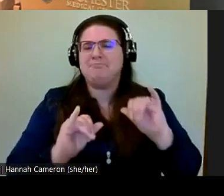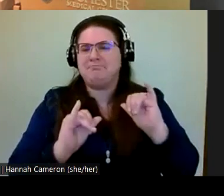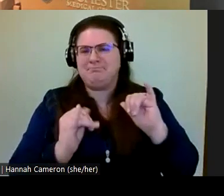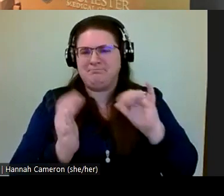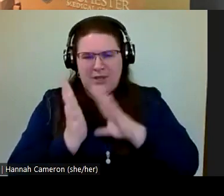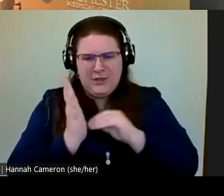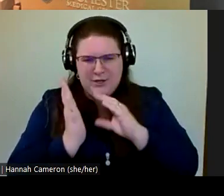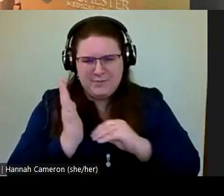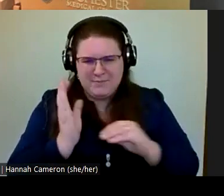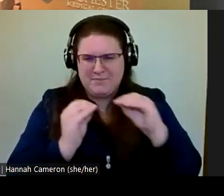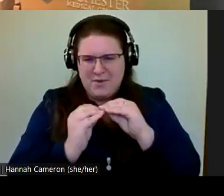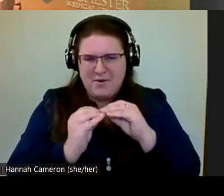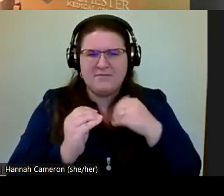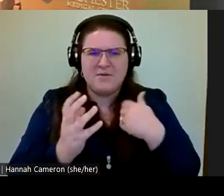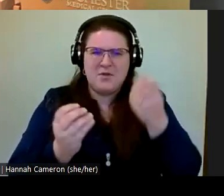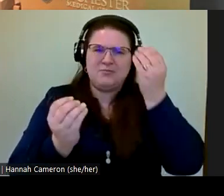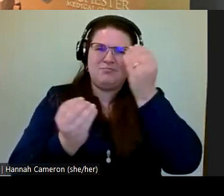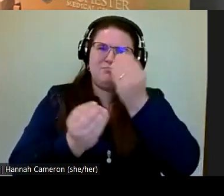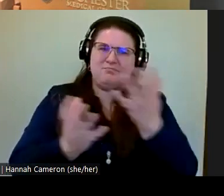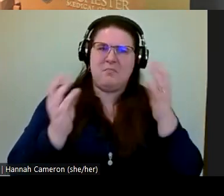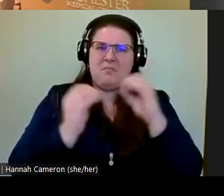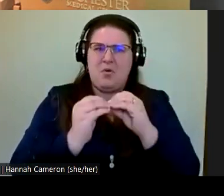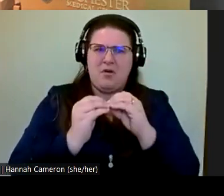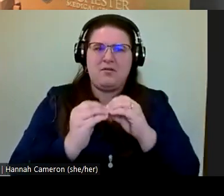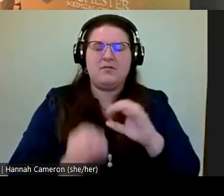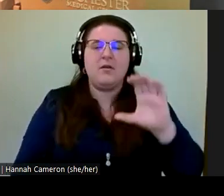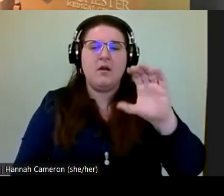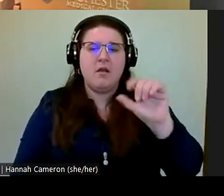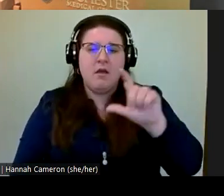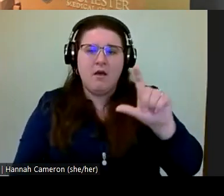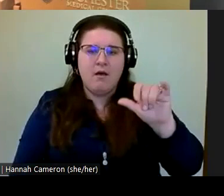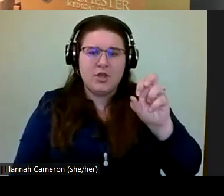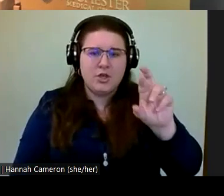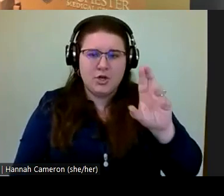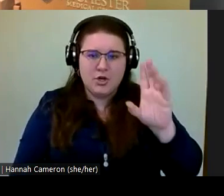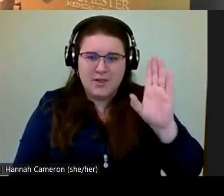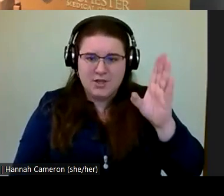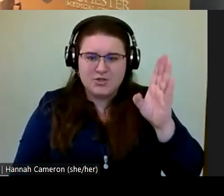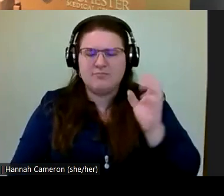to share that information with you so the colar lecture is an annual tradition um of learning